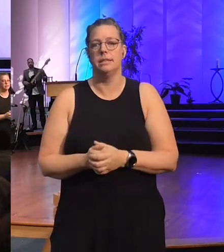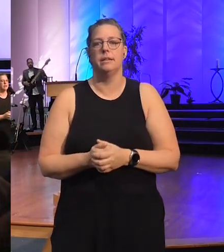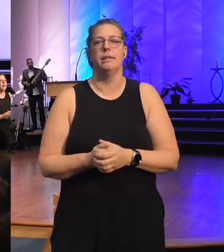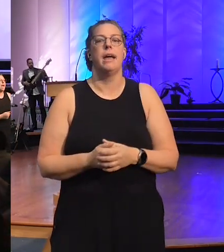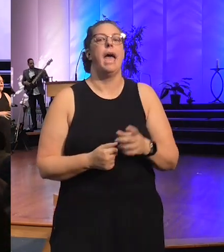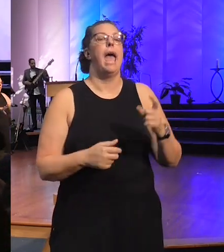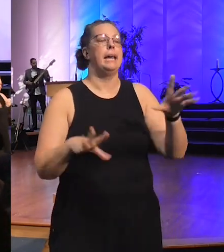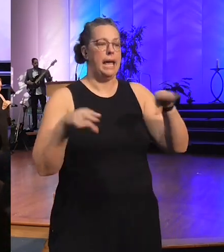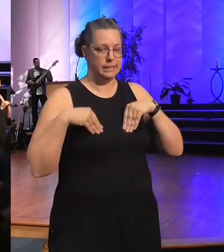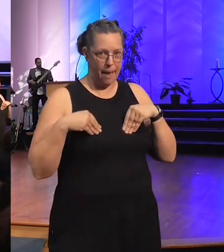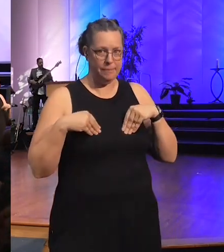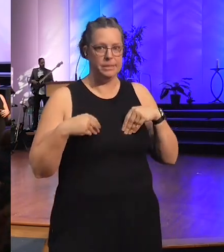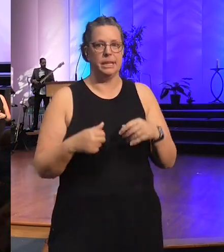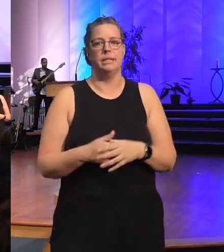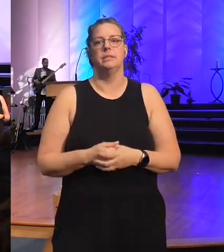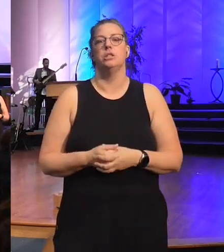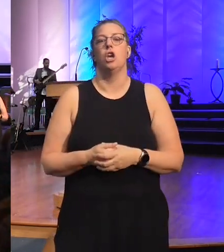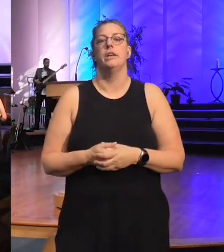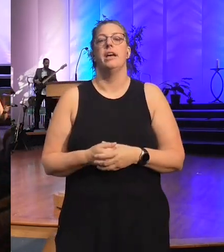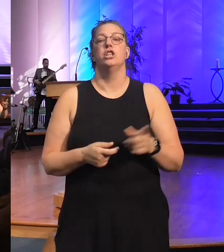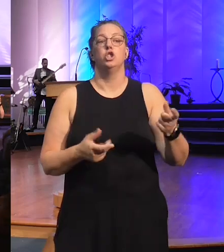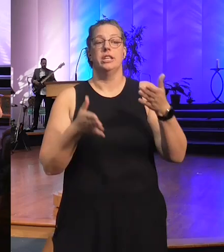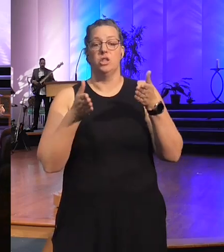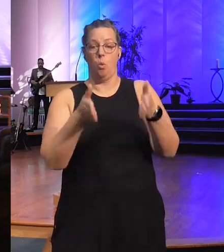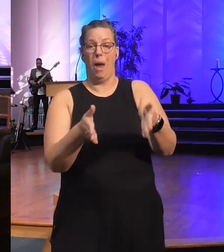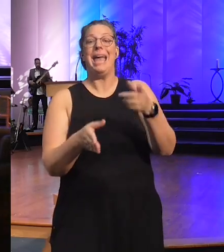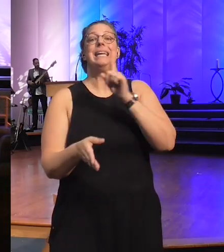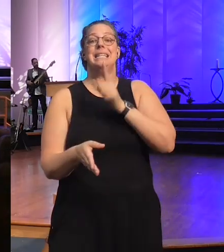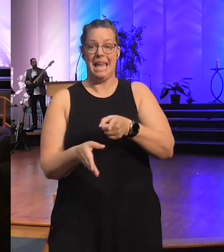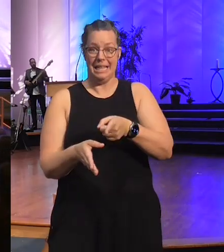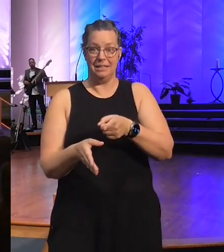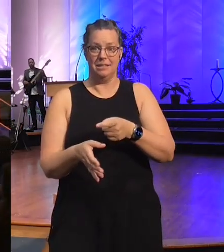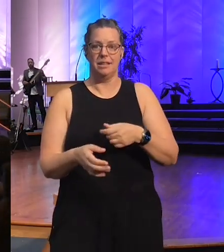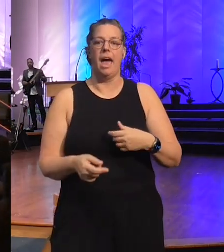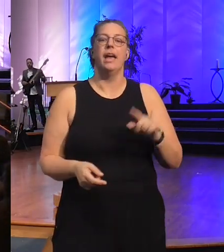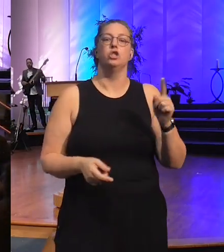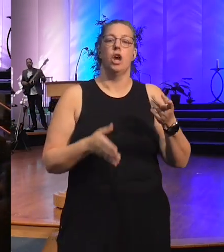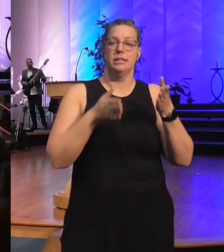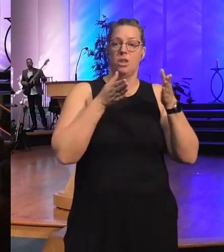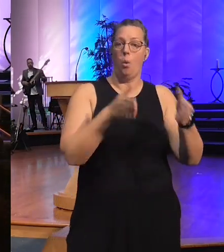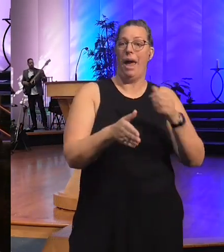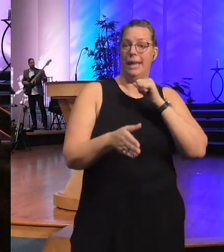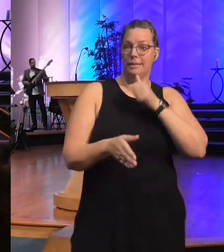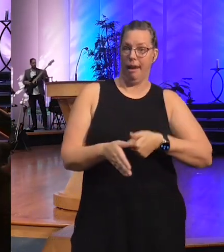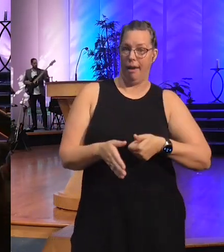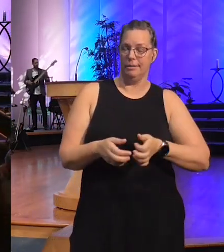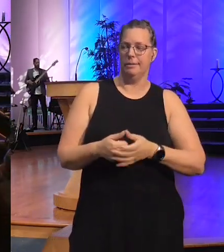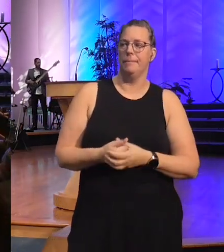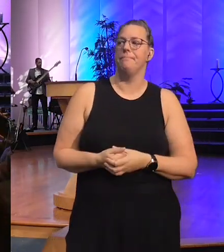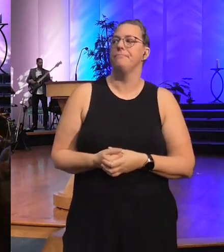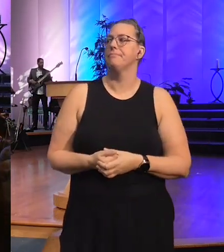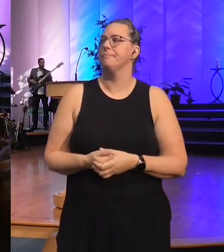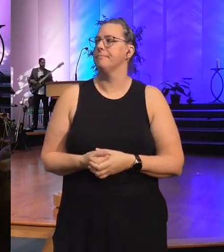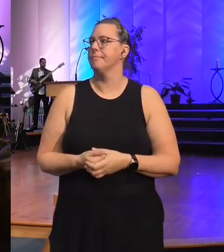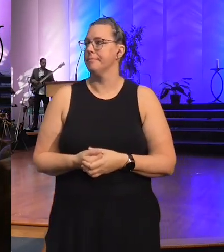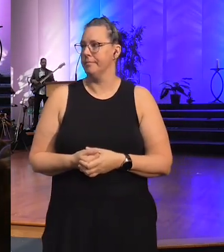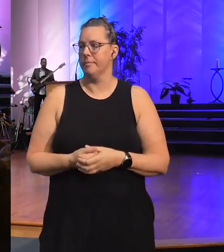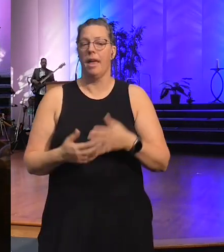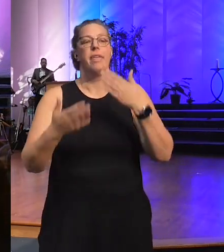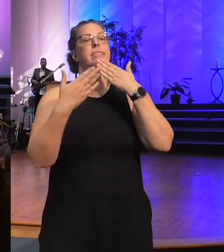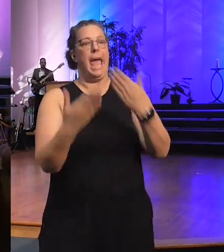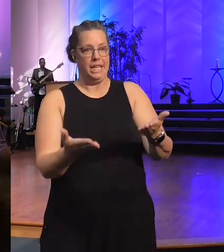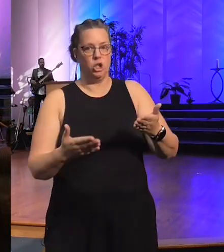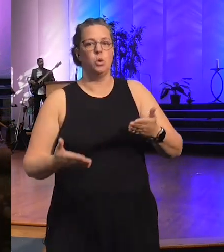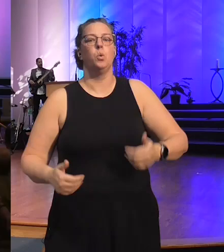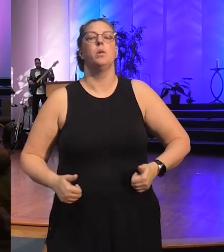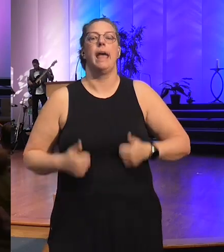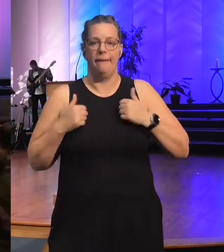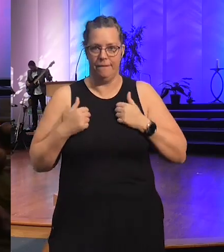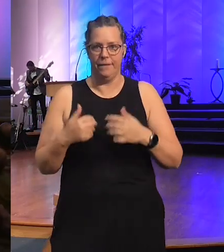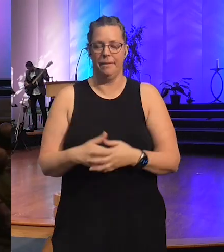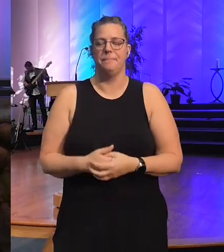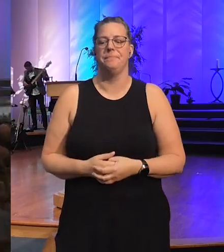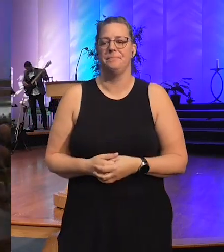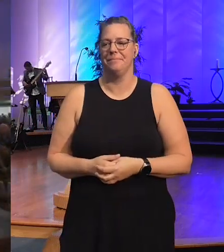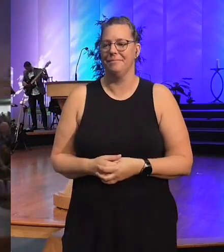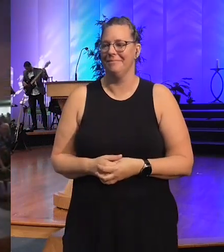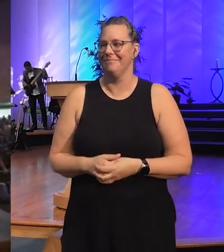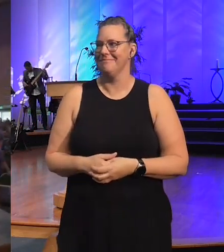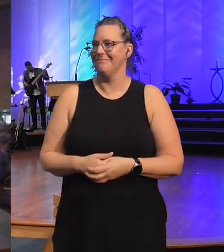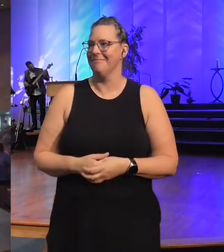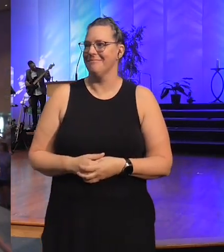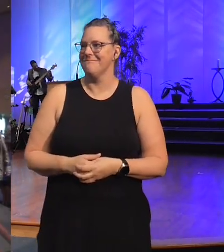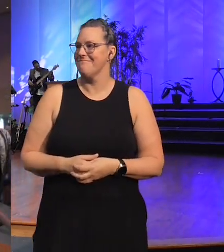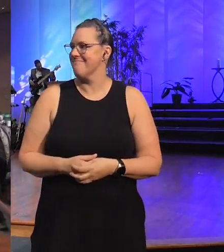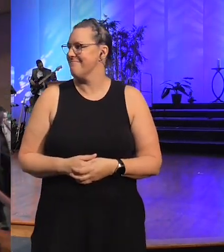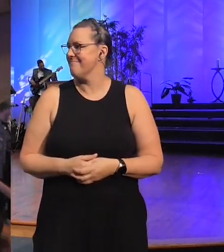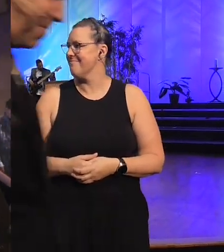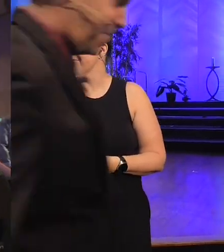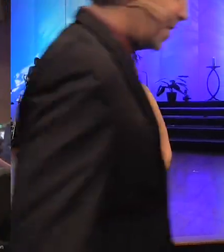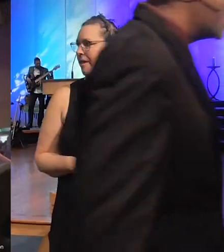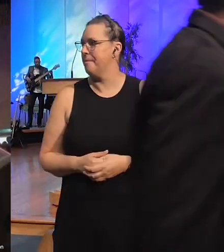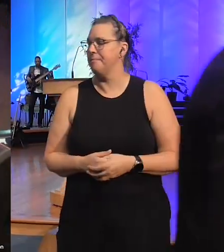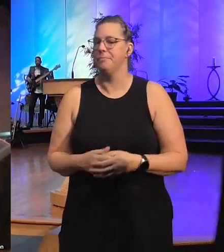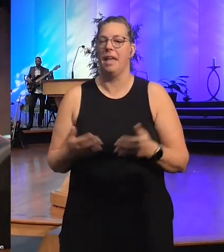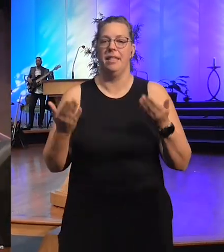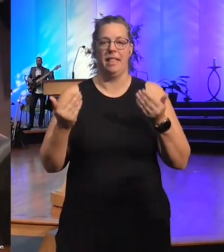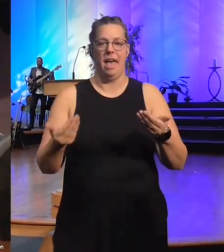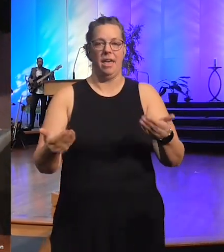I accept it I AC just the way that it is the way and just way that it is not thank you life